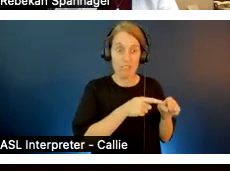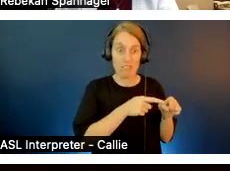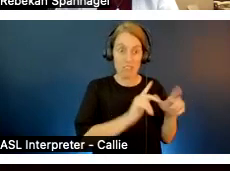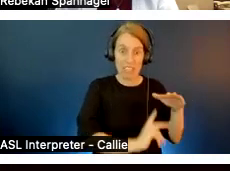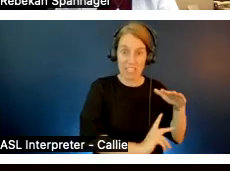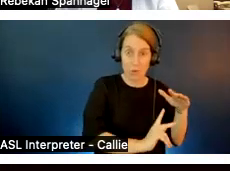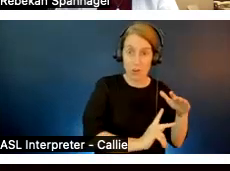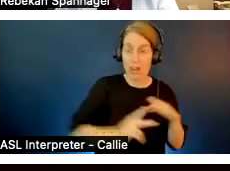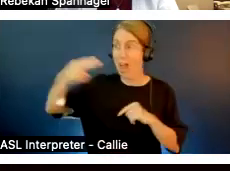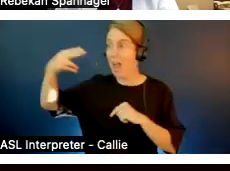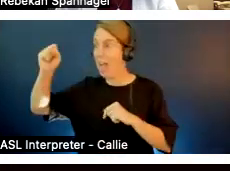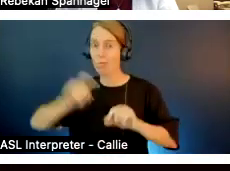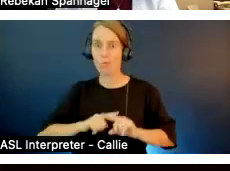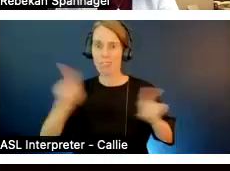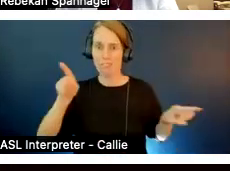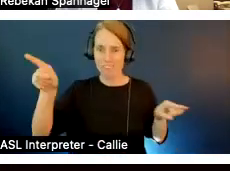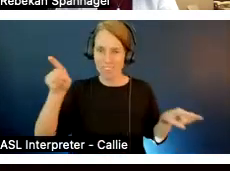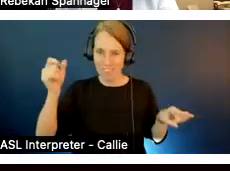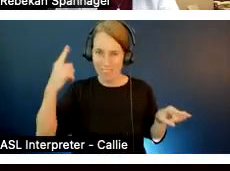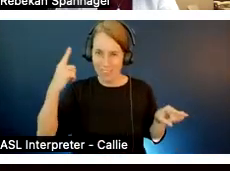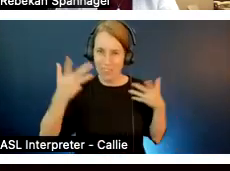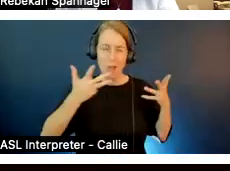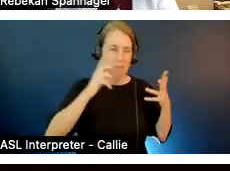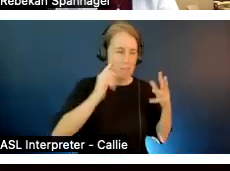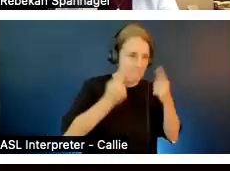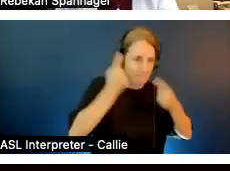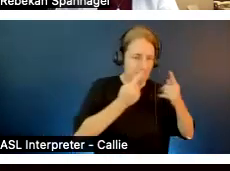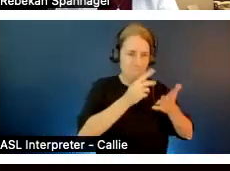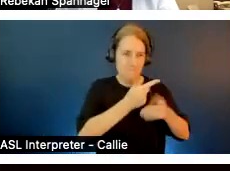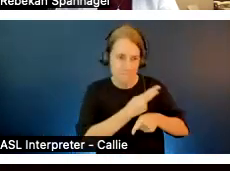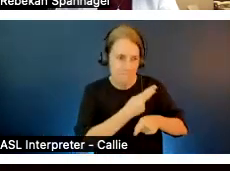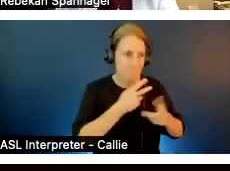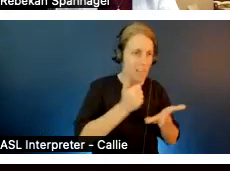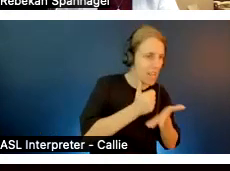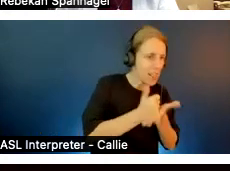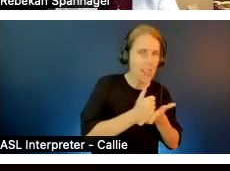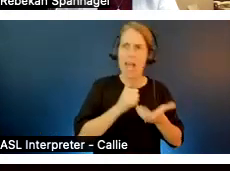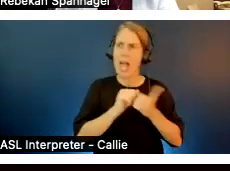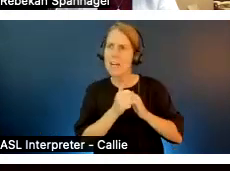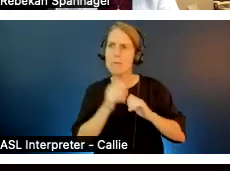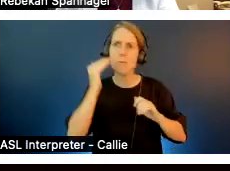be made for your child and where do you go to get those those questions answered and to get services